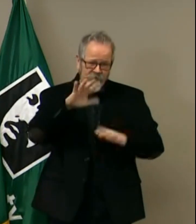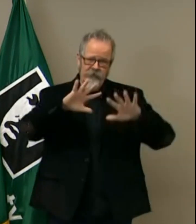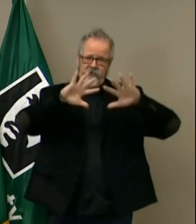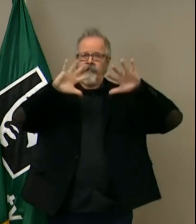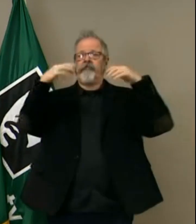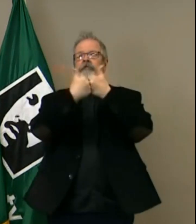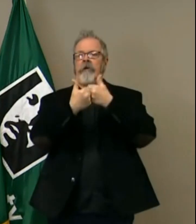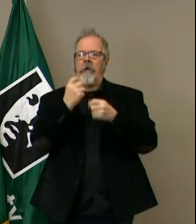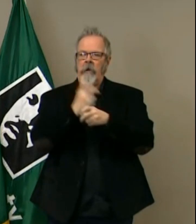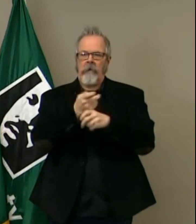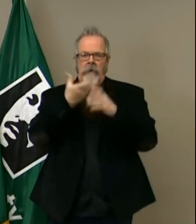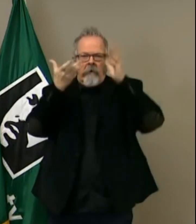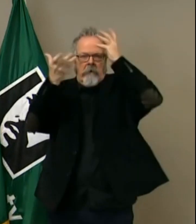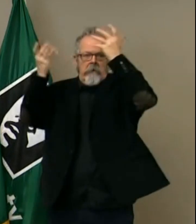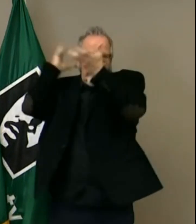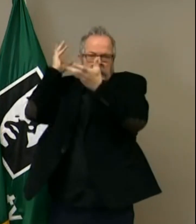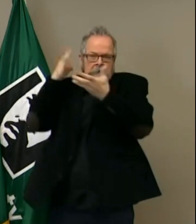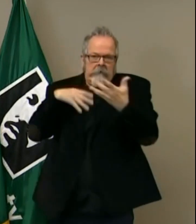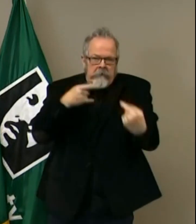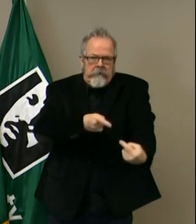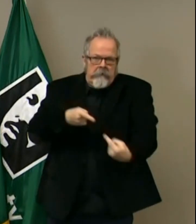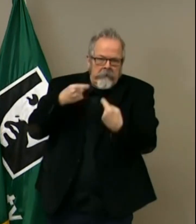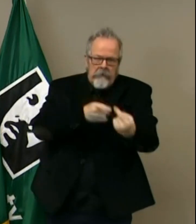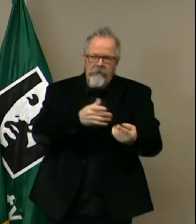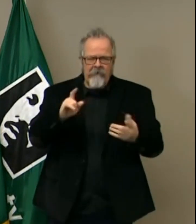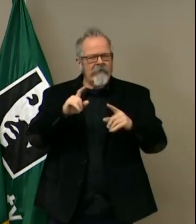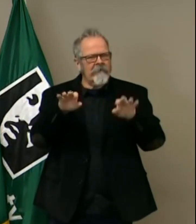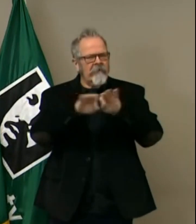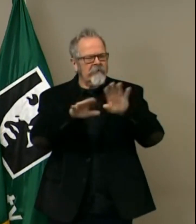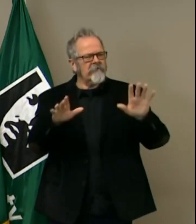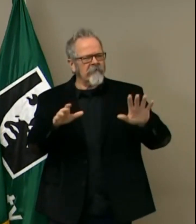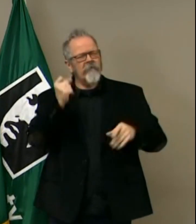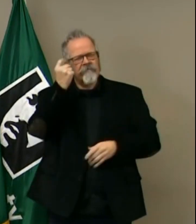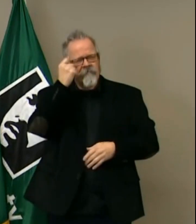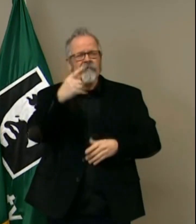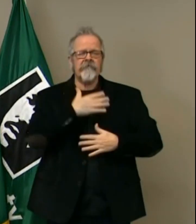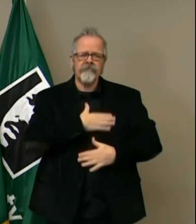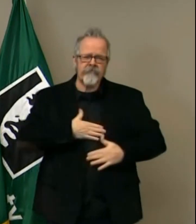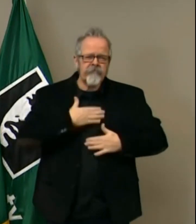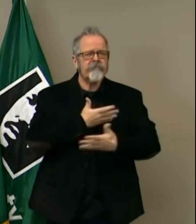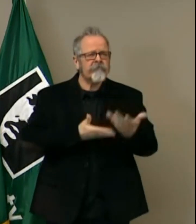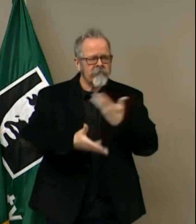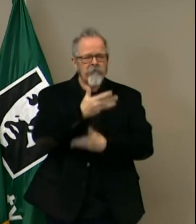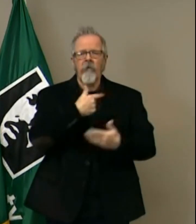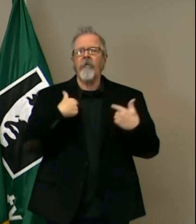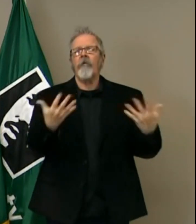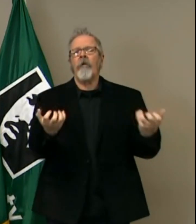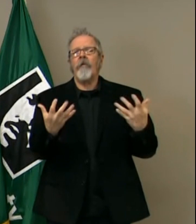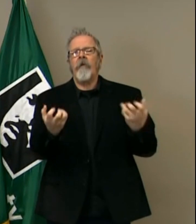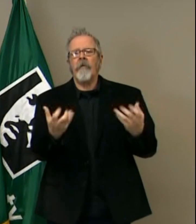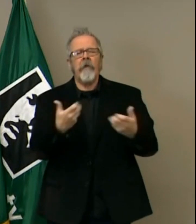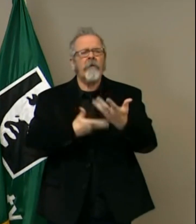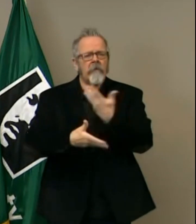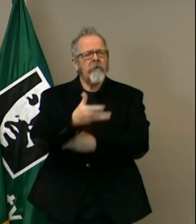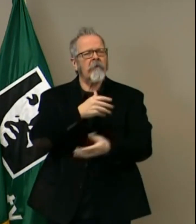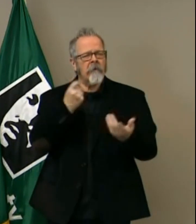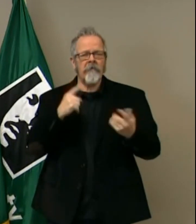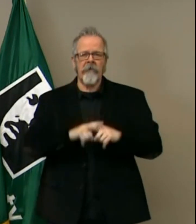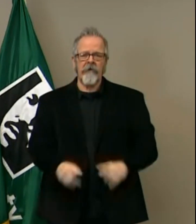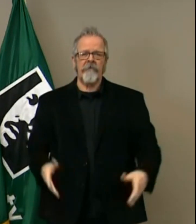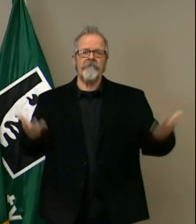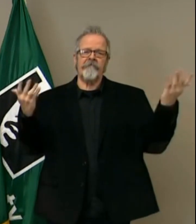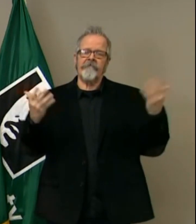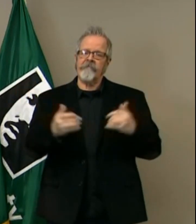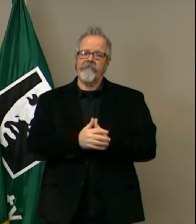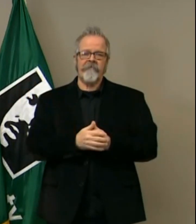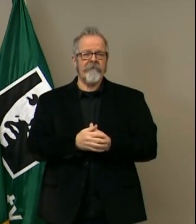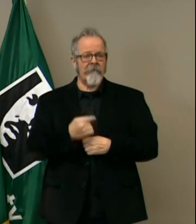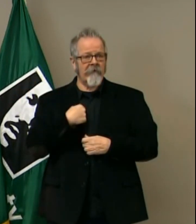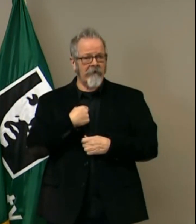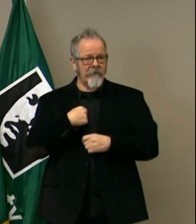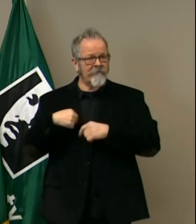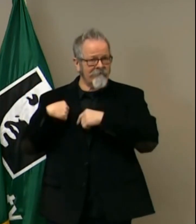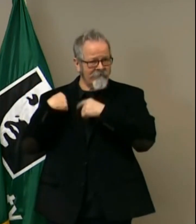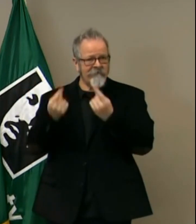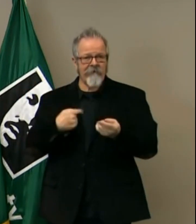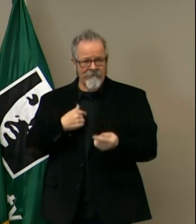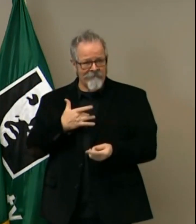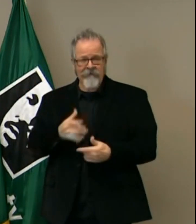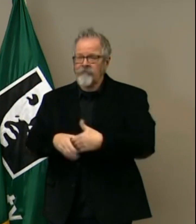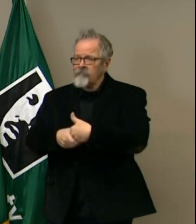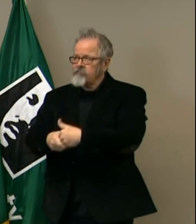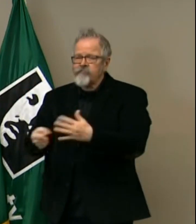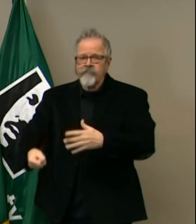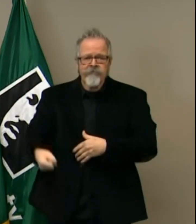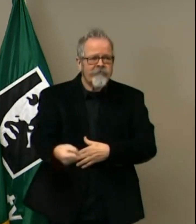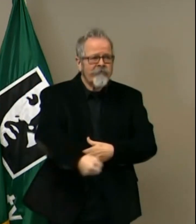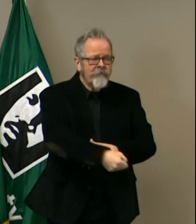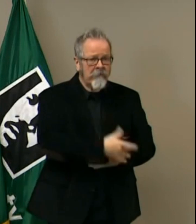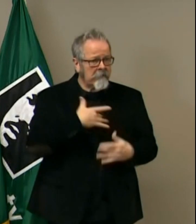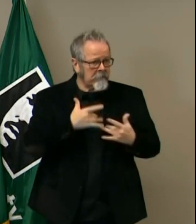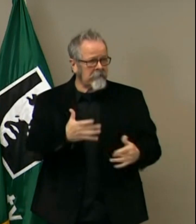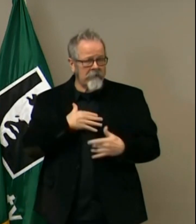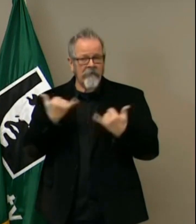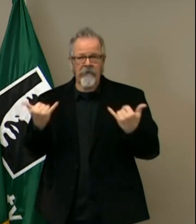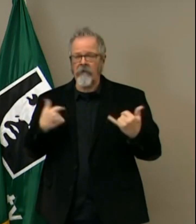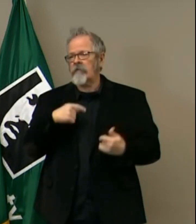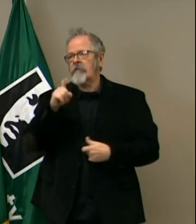69 years offering my hand anybody I meet but we can't do that anymore okay